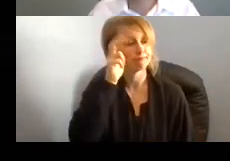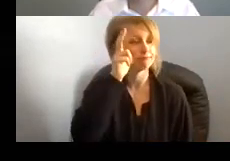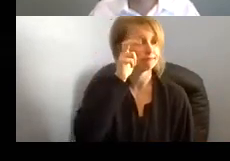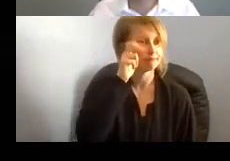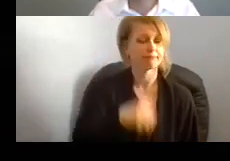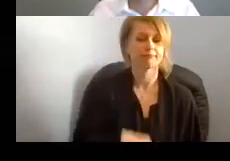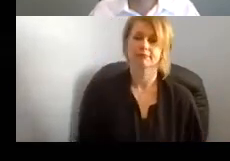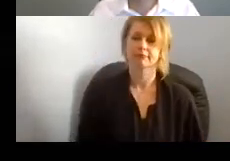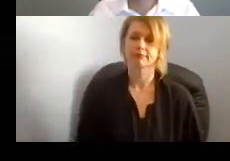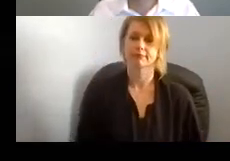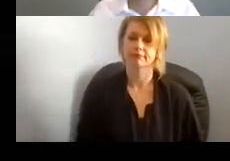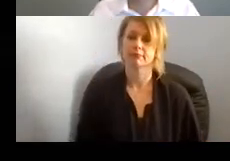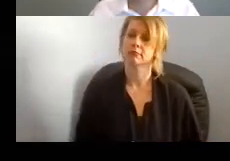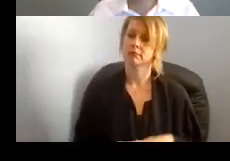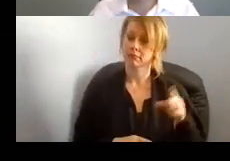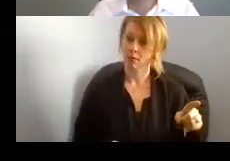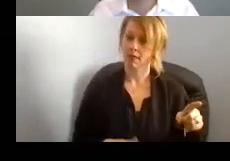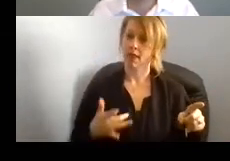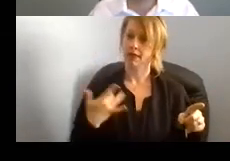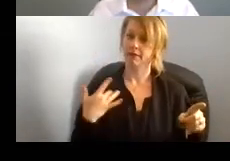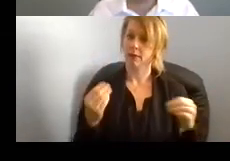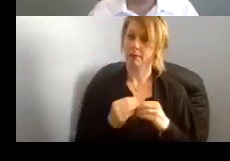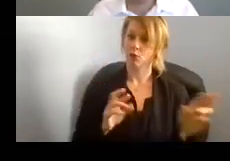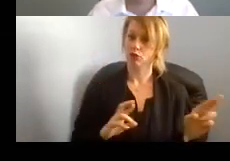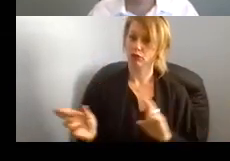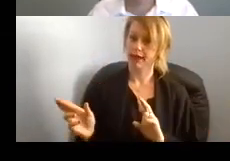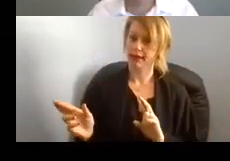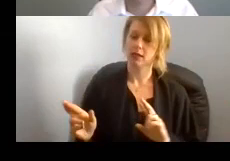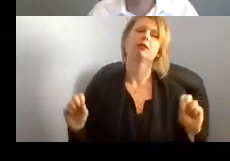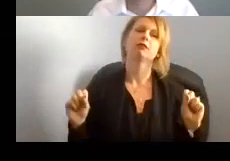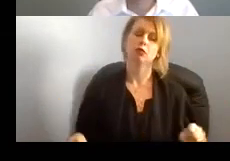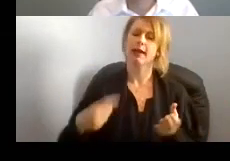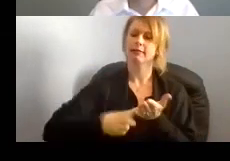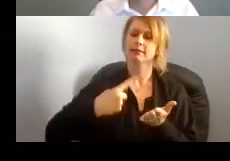things that you can do that might make things more tolerable and say, well,